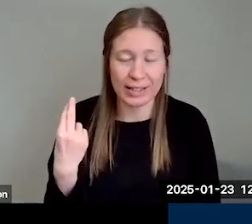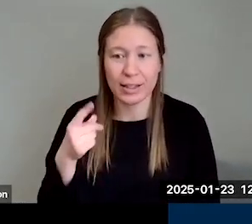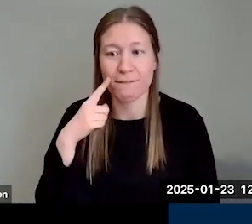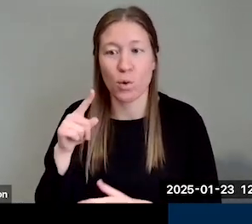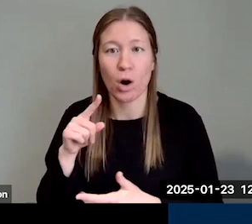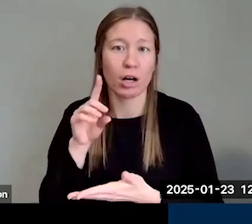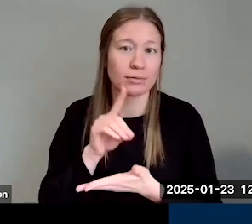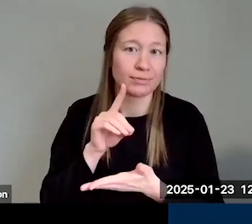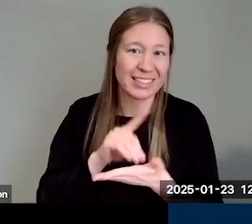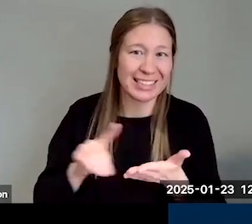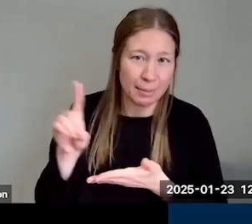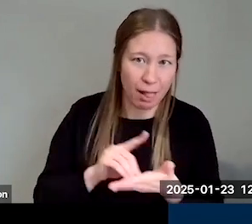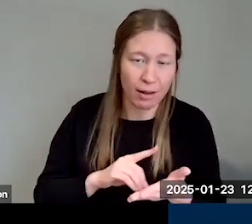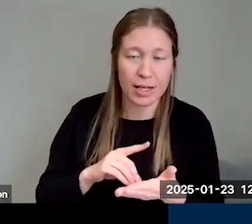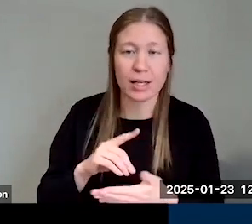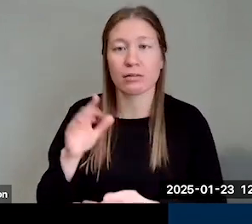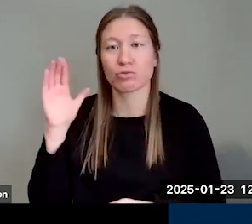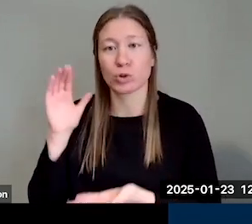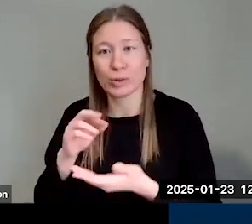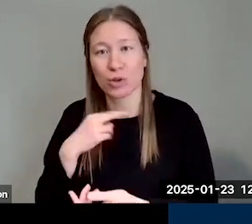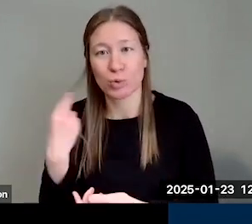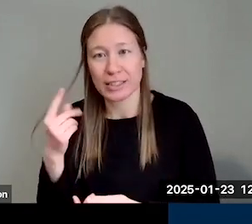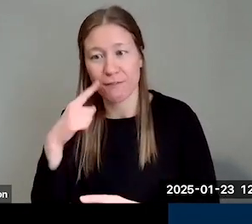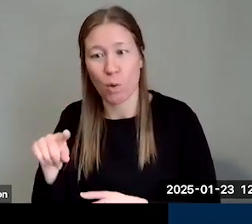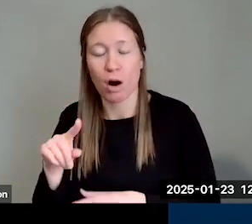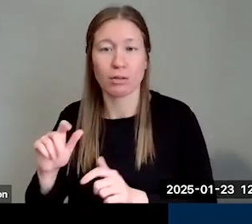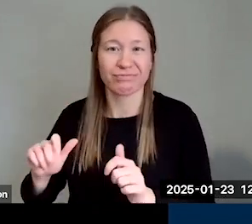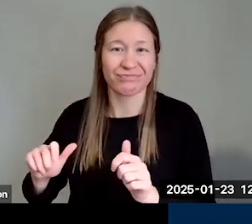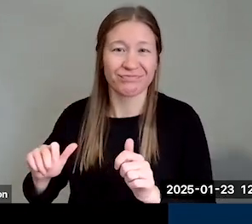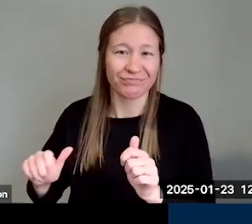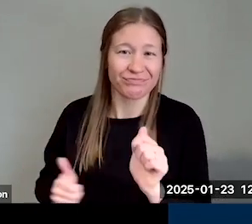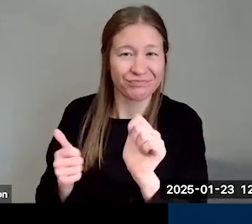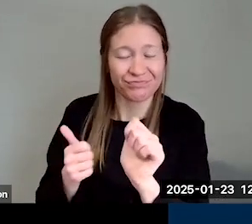and retaliation, for you as a supervisor as well as an instructor.